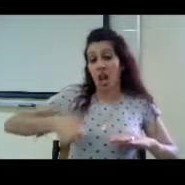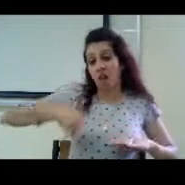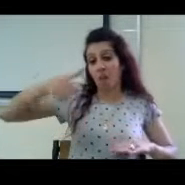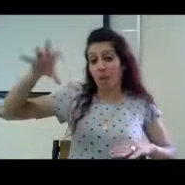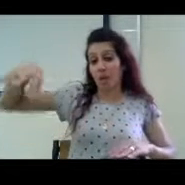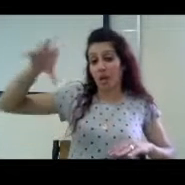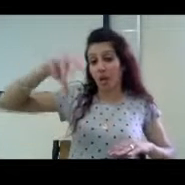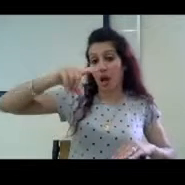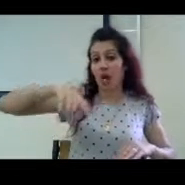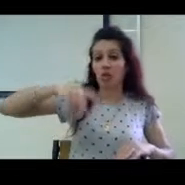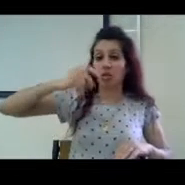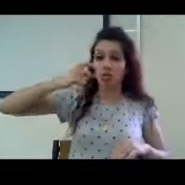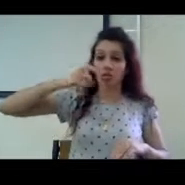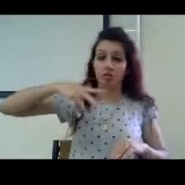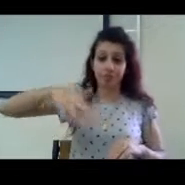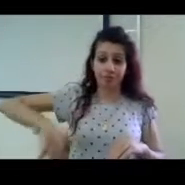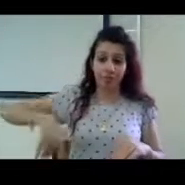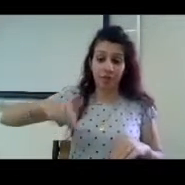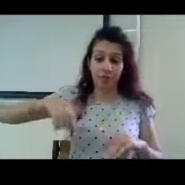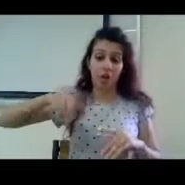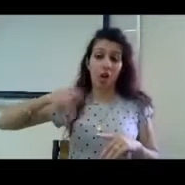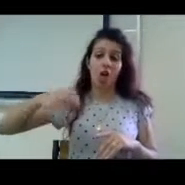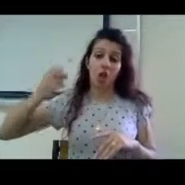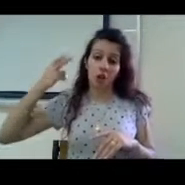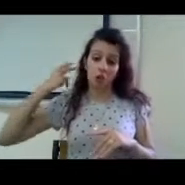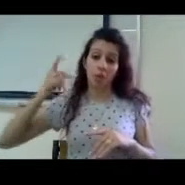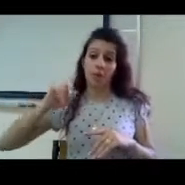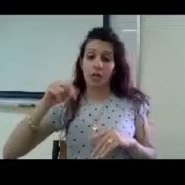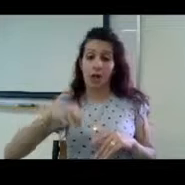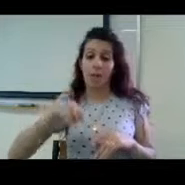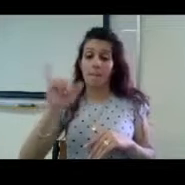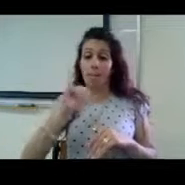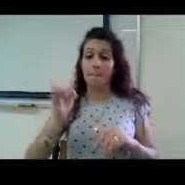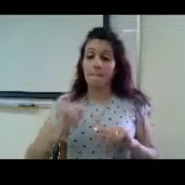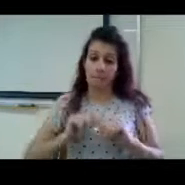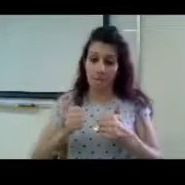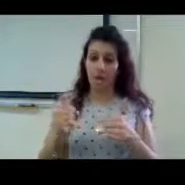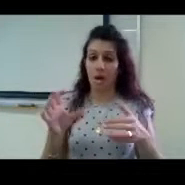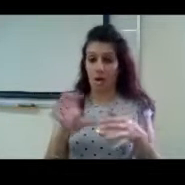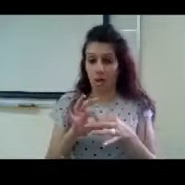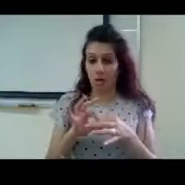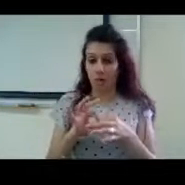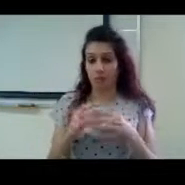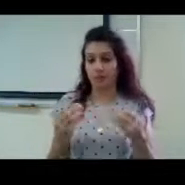platforms Center sorry they host the colibri platform